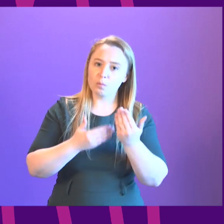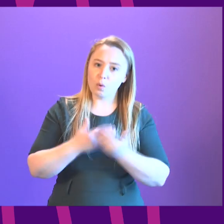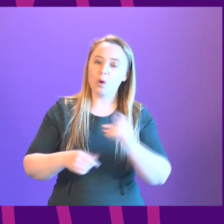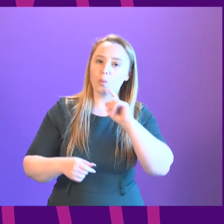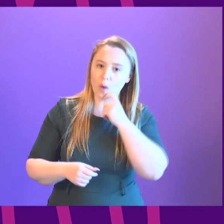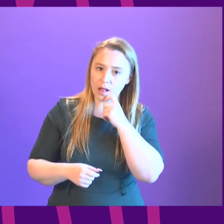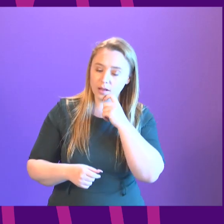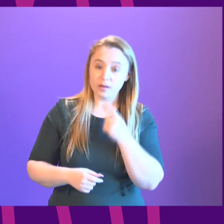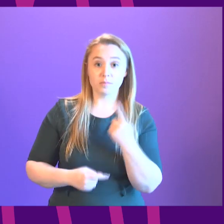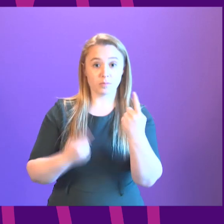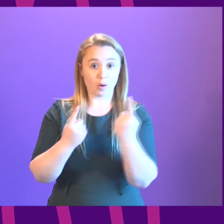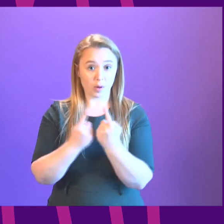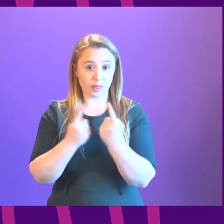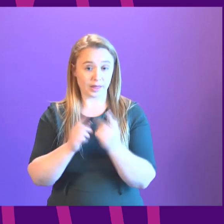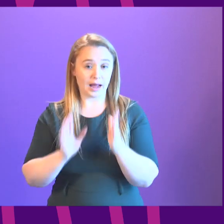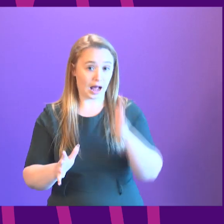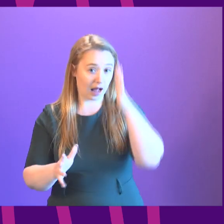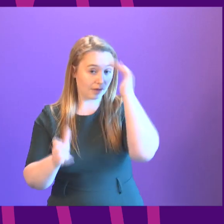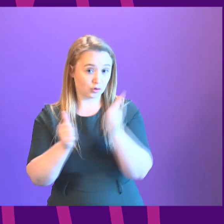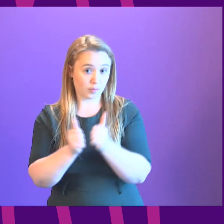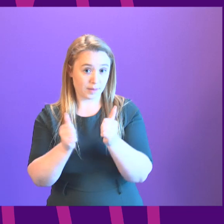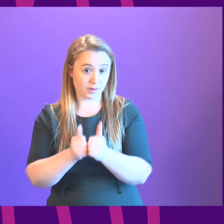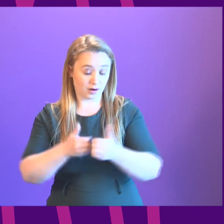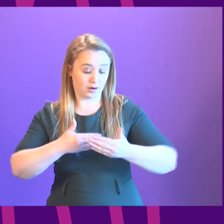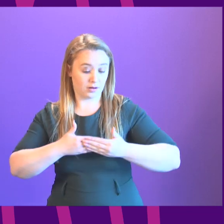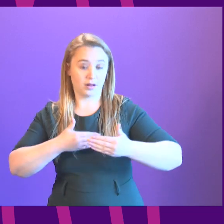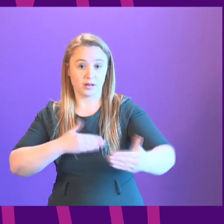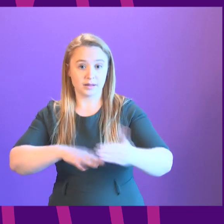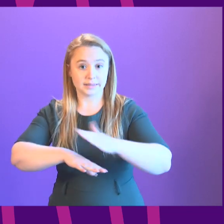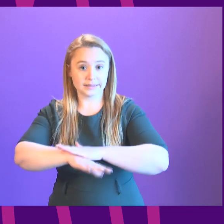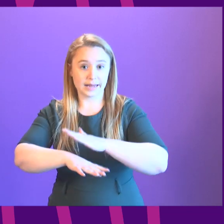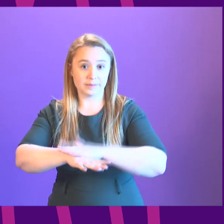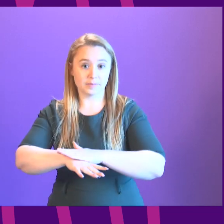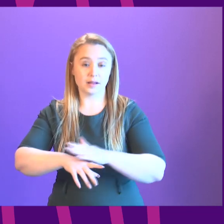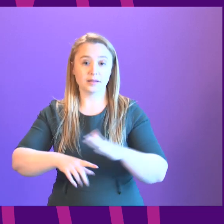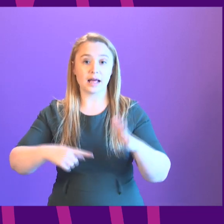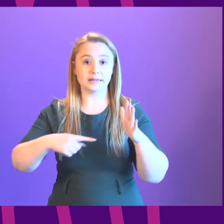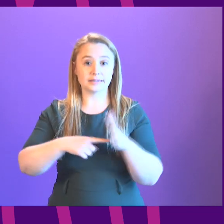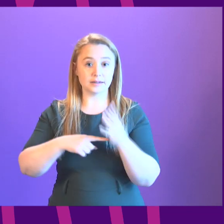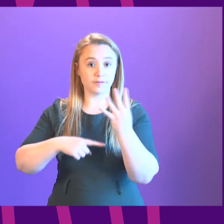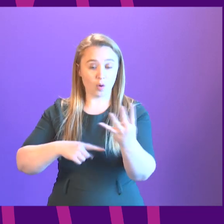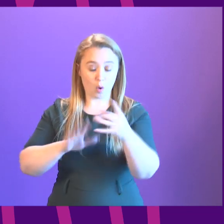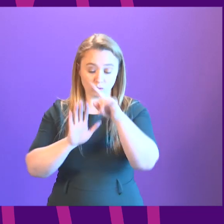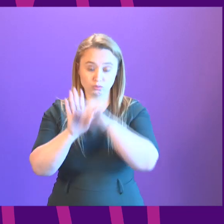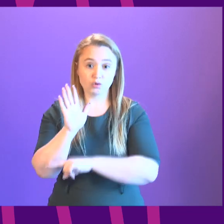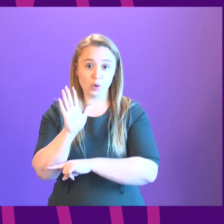assurance during the next period that the restrictions and measures that we have in place are sufficient to suppress it.